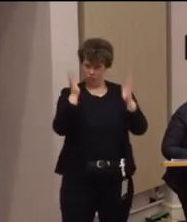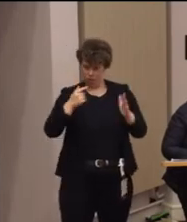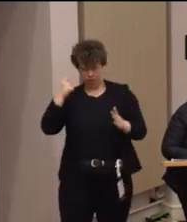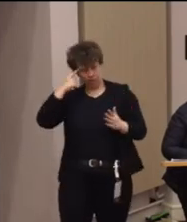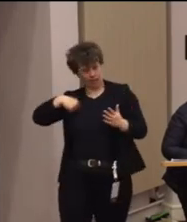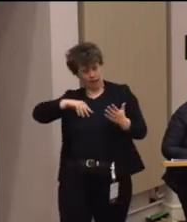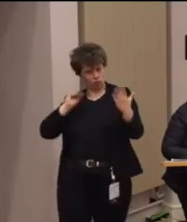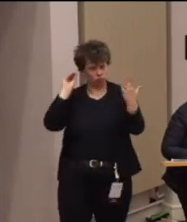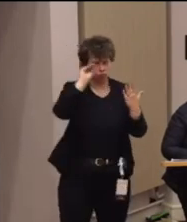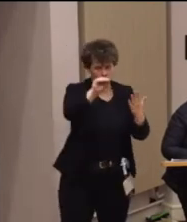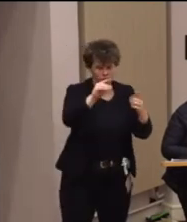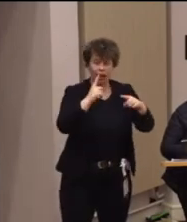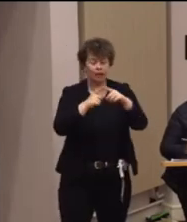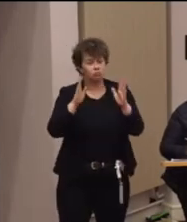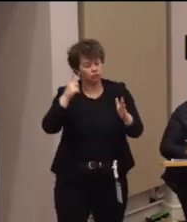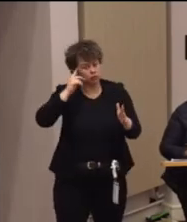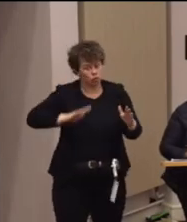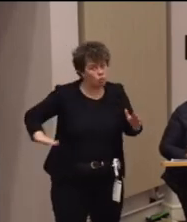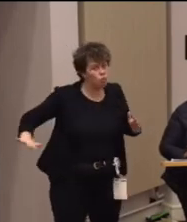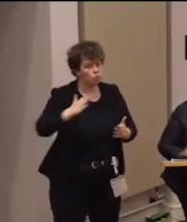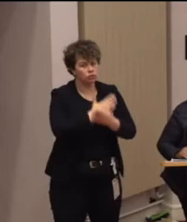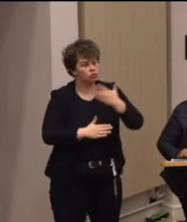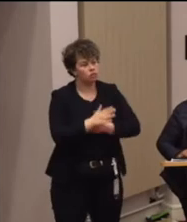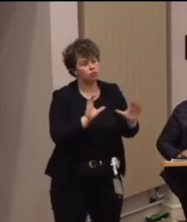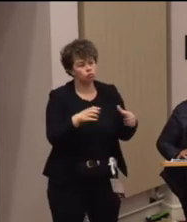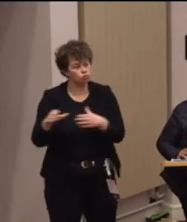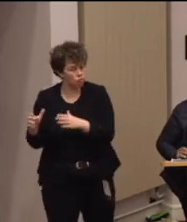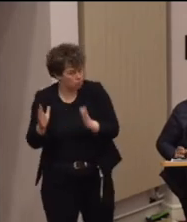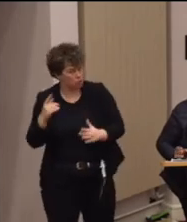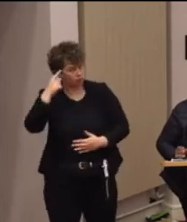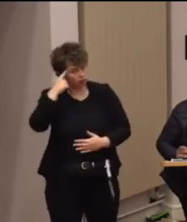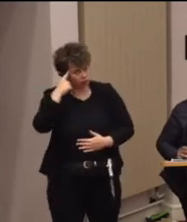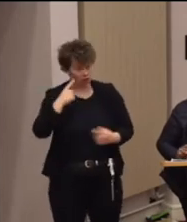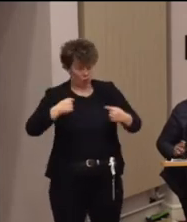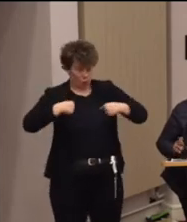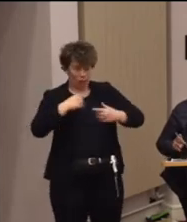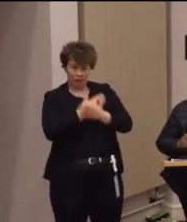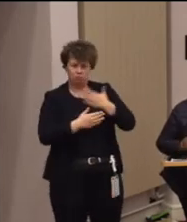groups. This is where the persons with disabilities can play a crucial role.